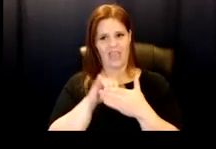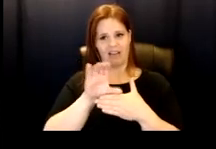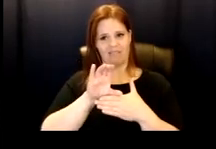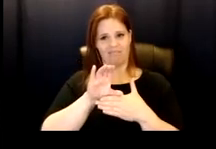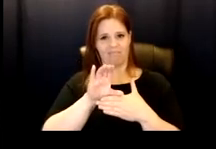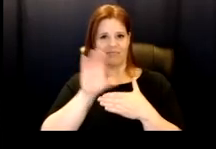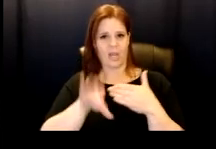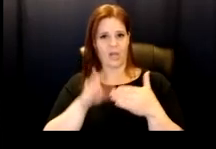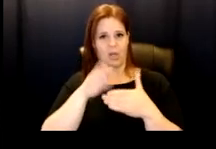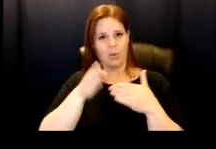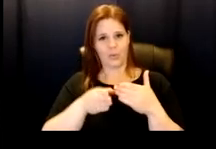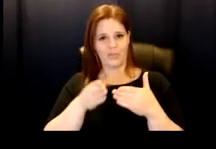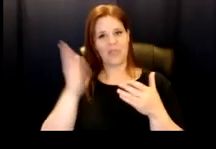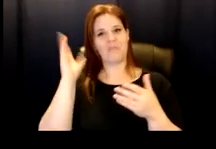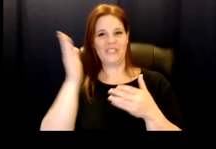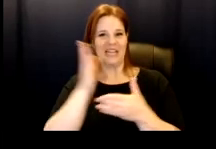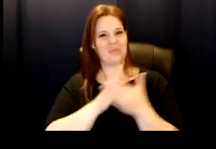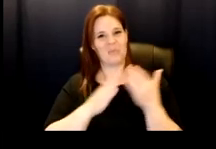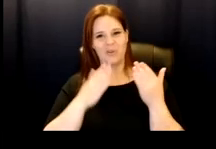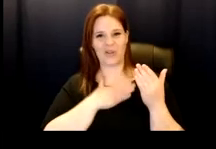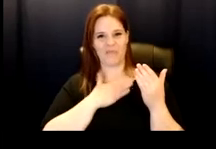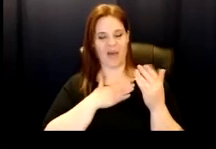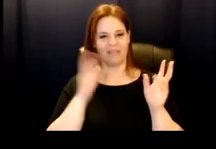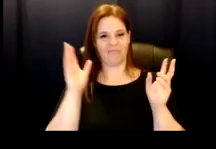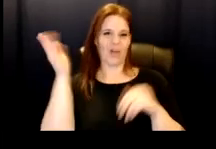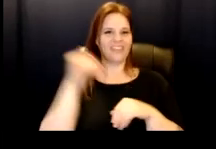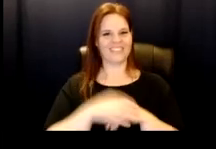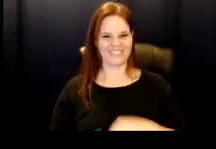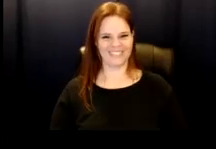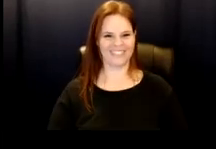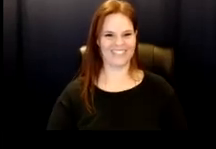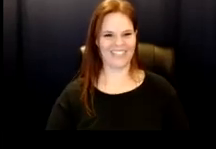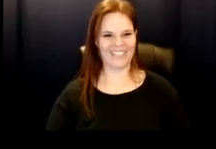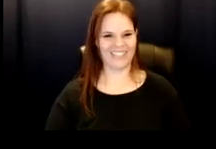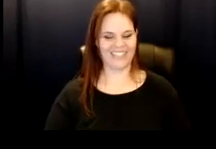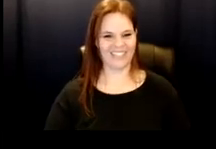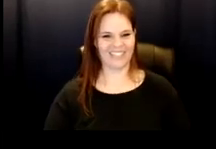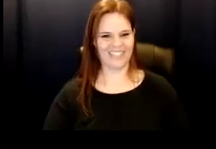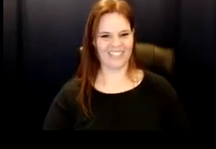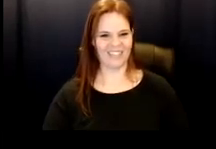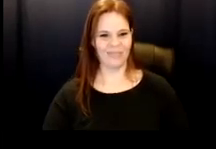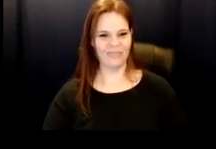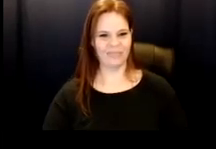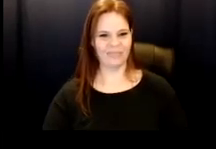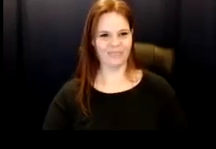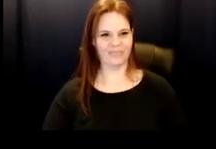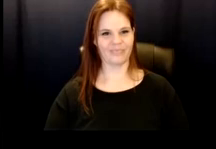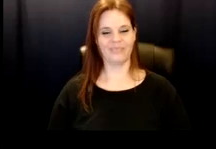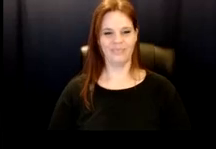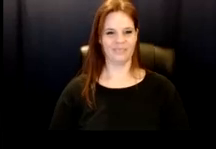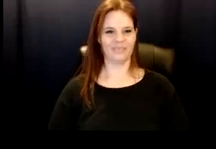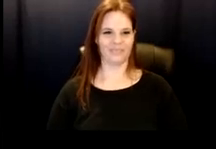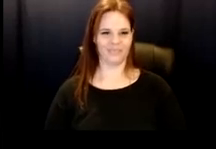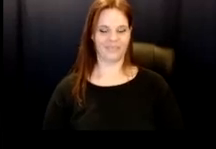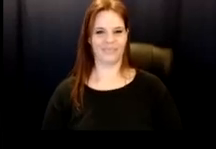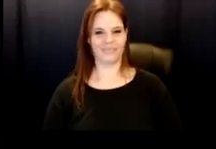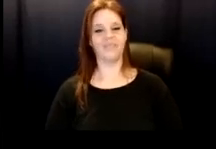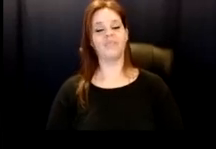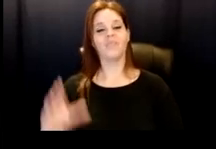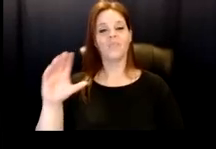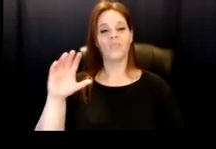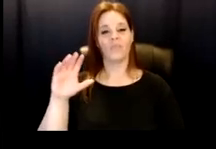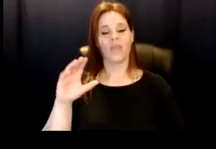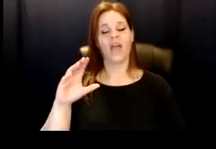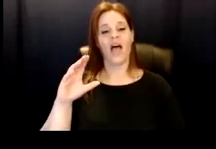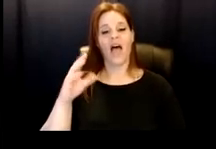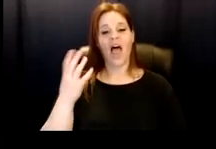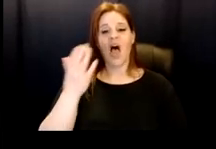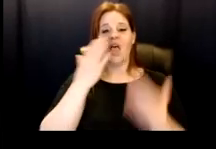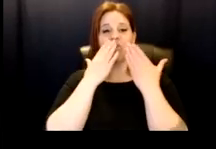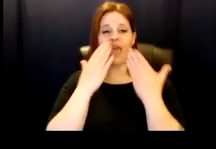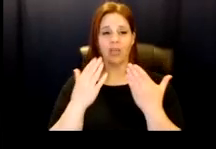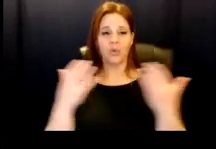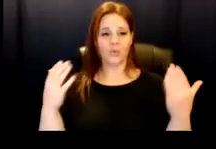presentation portion of my talk. >> Thank you so much Maria. Right now we have